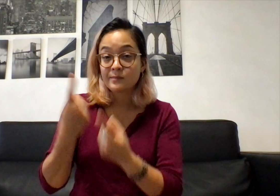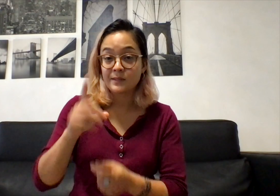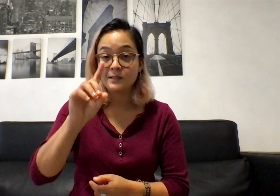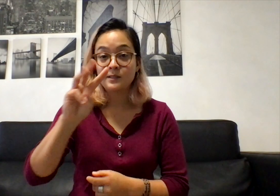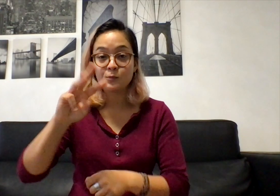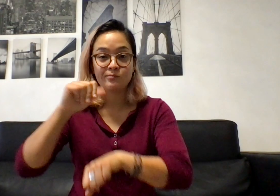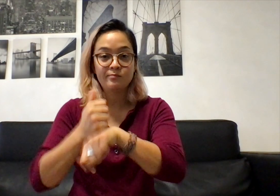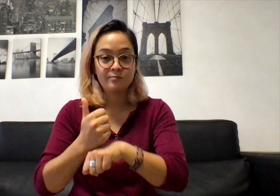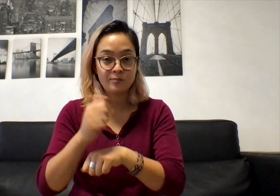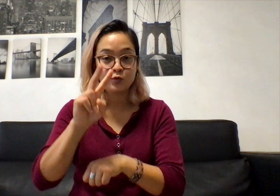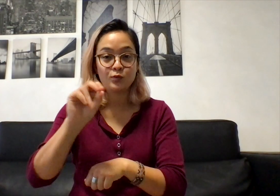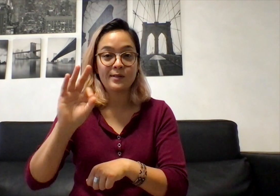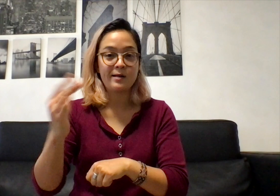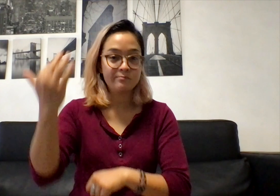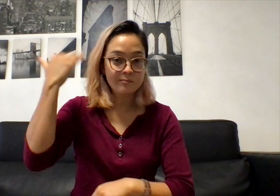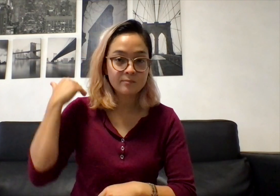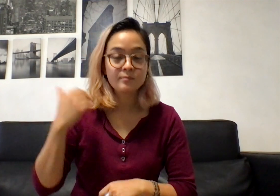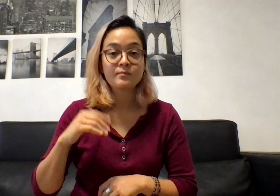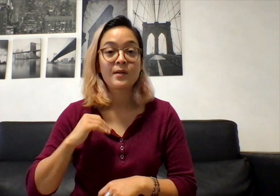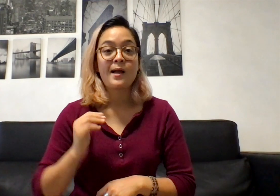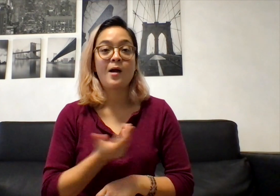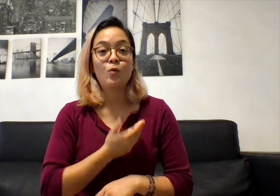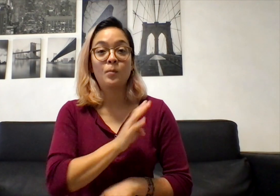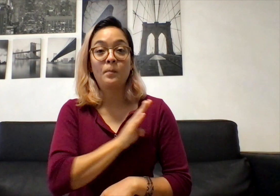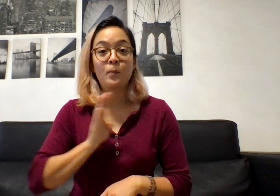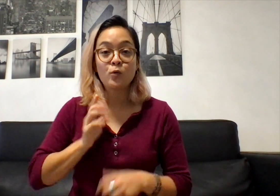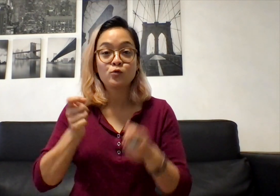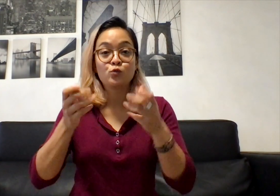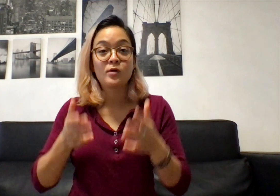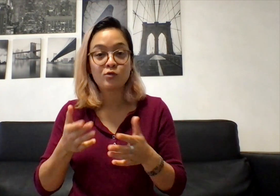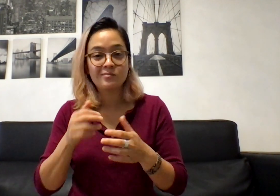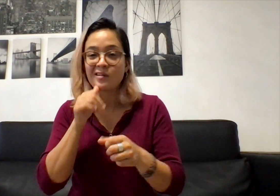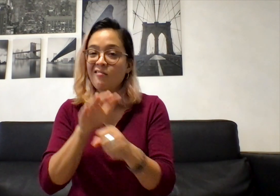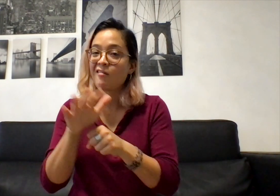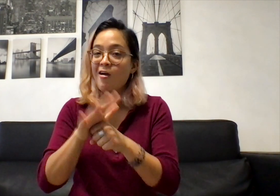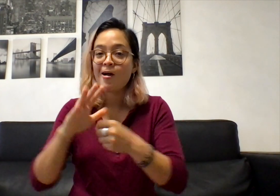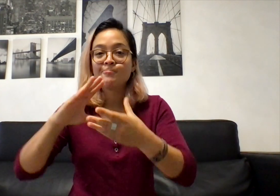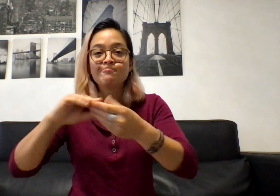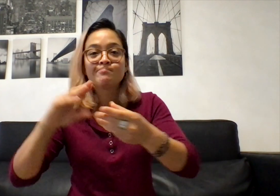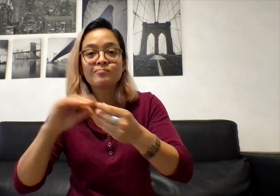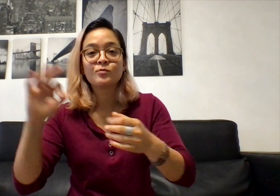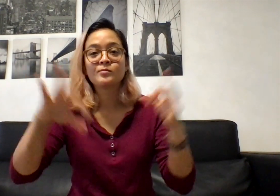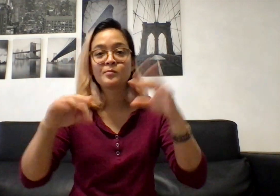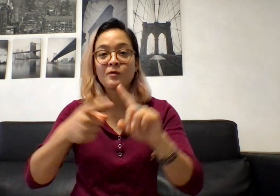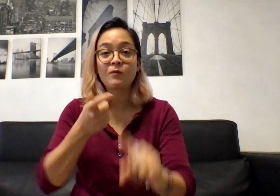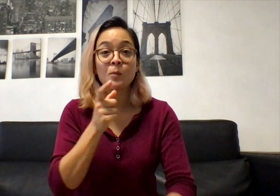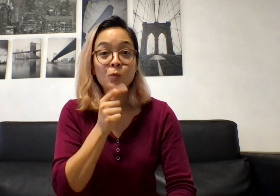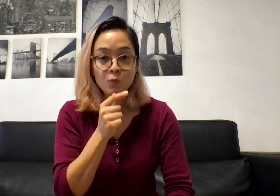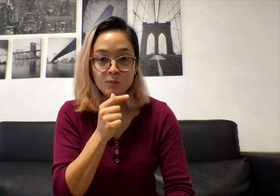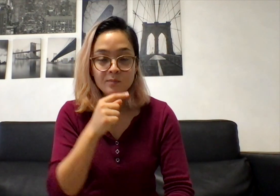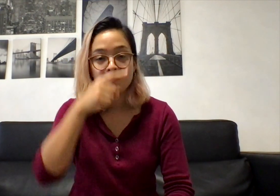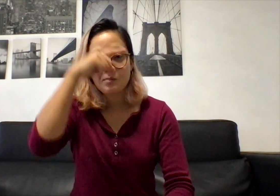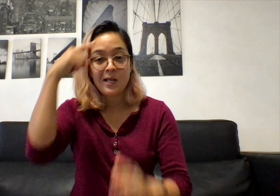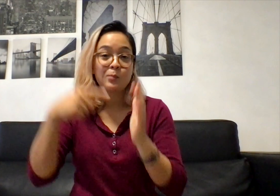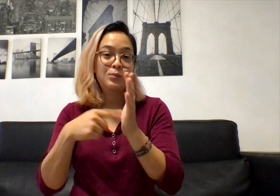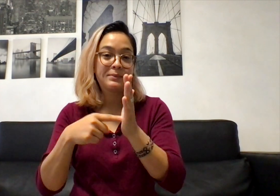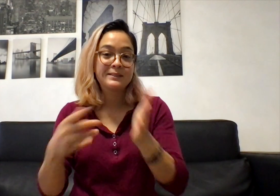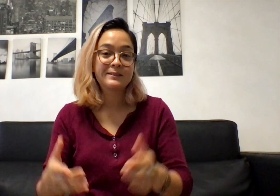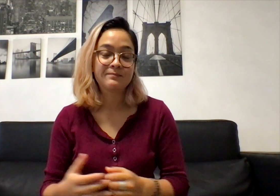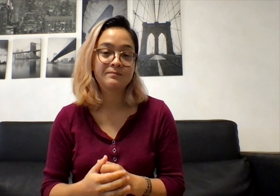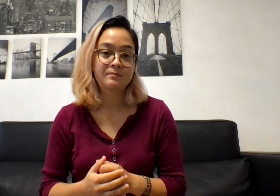Since DDW's establishment in 2009, we have recognized a lack of representation from Black voices and perspectives.